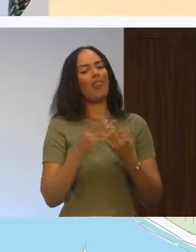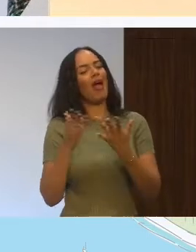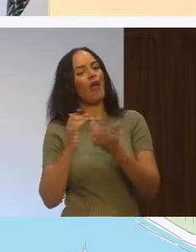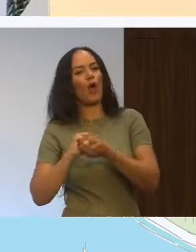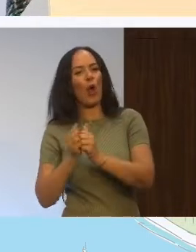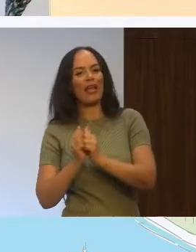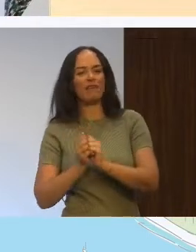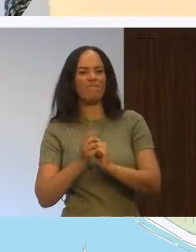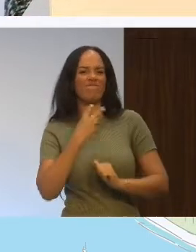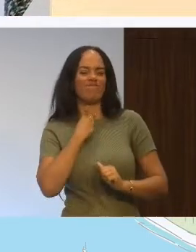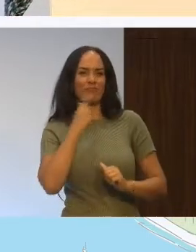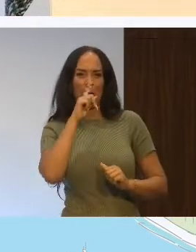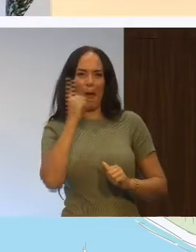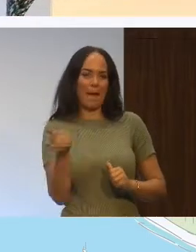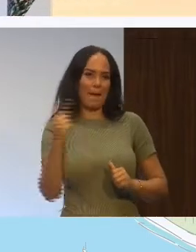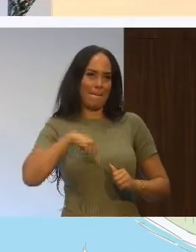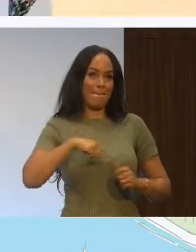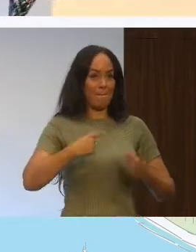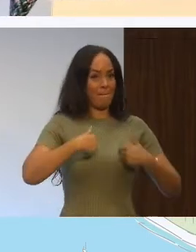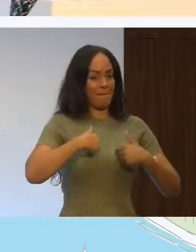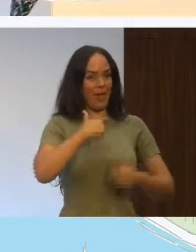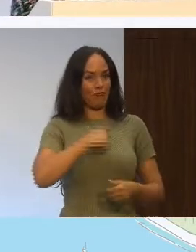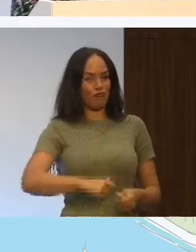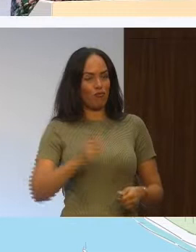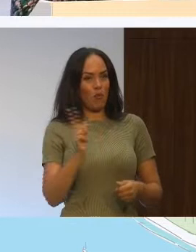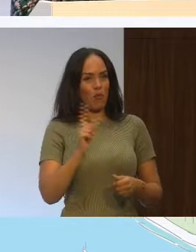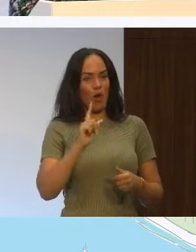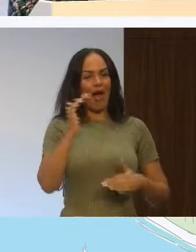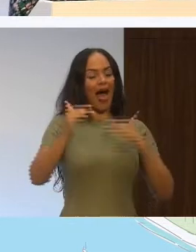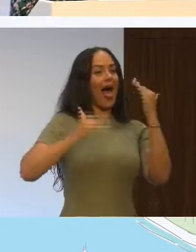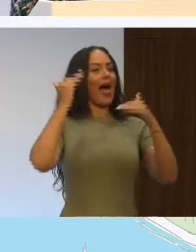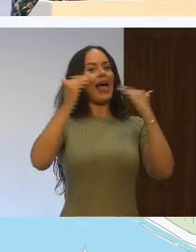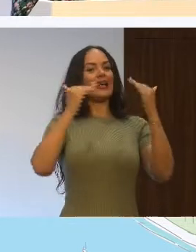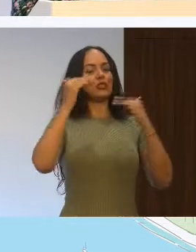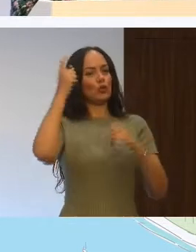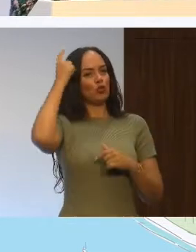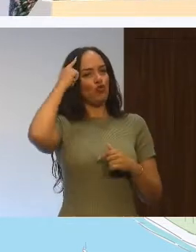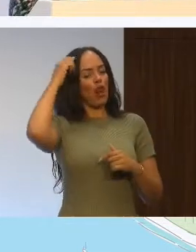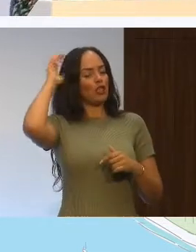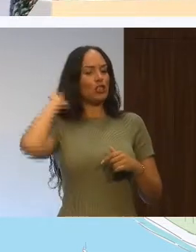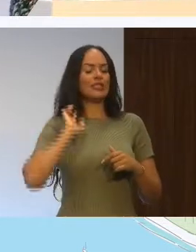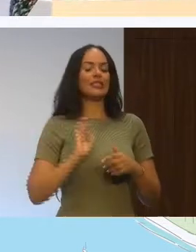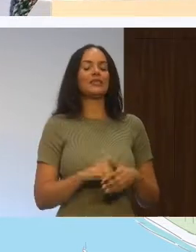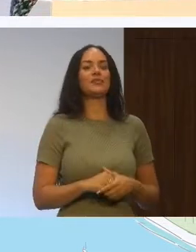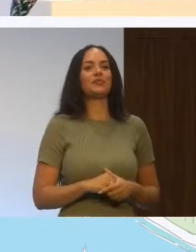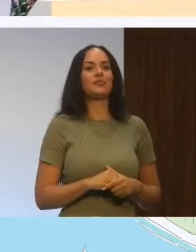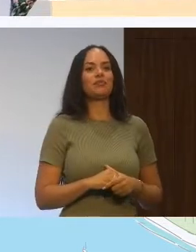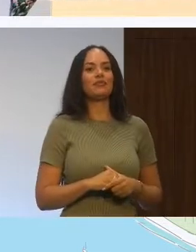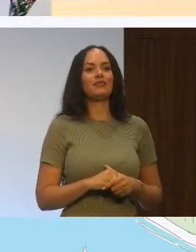But I'm an adult neurologist, but I do have a special interest in children and adolescents. And in line with the theme of Migraine Awareness Week